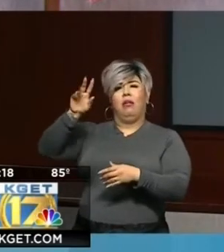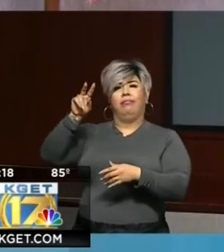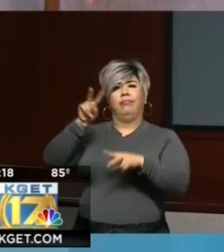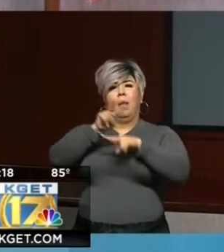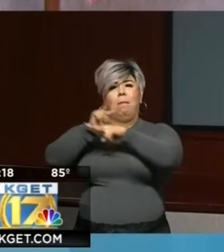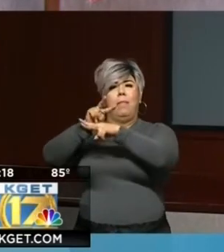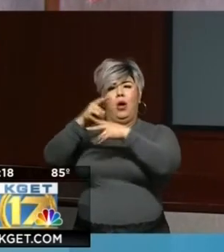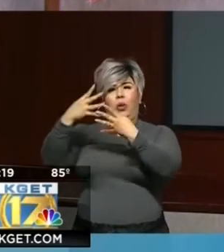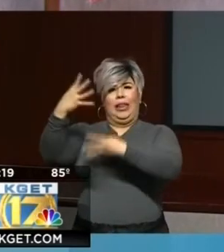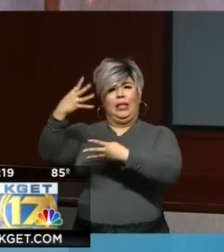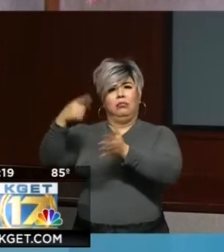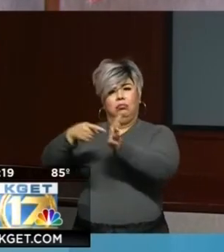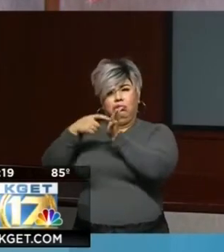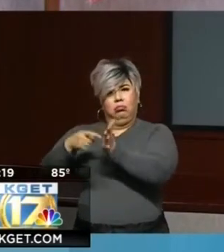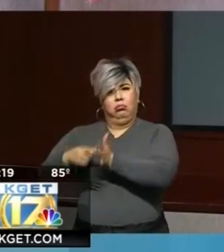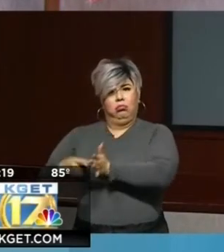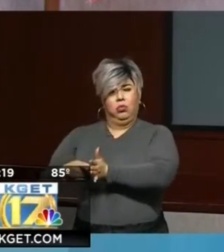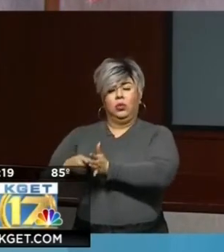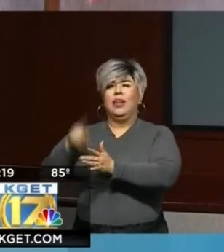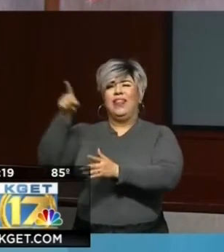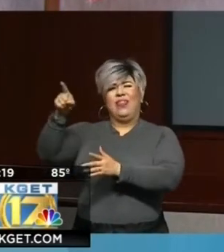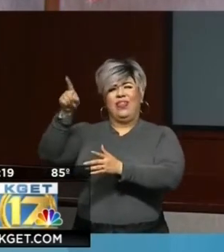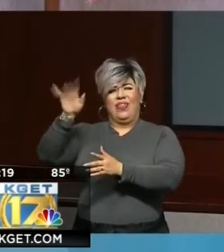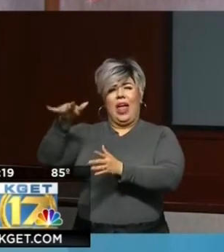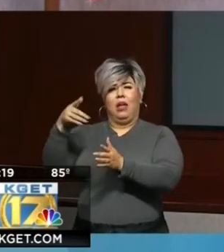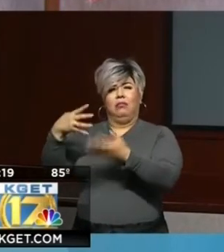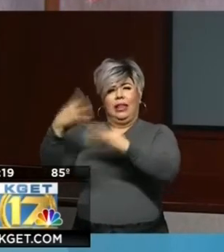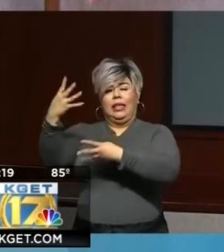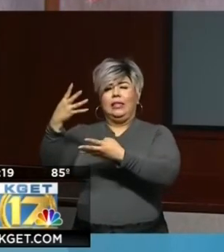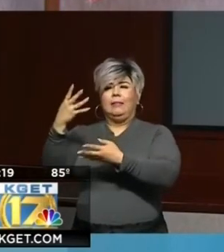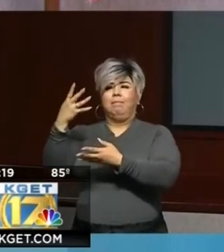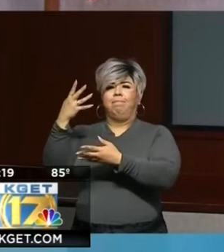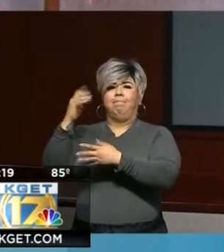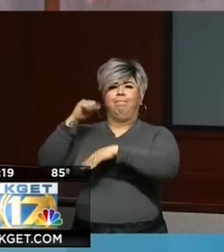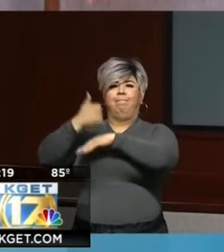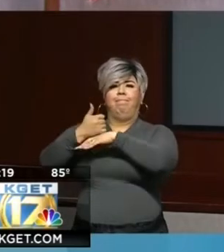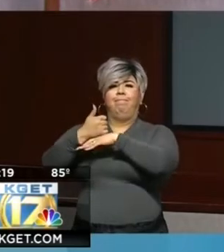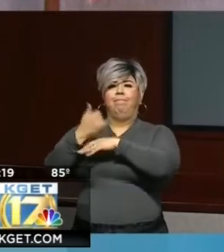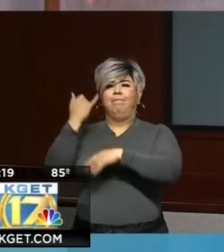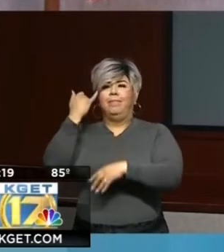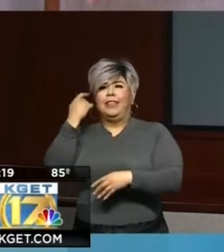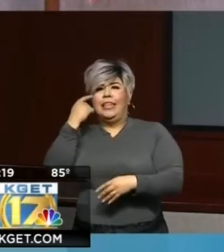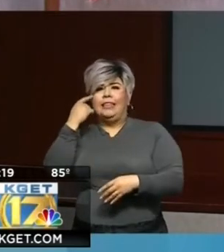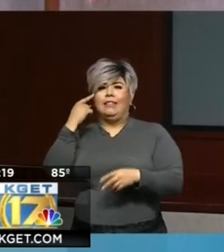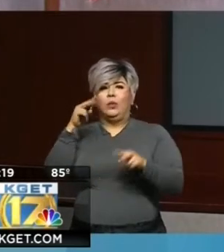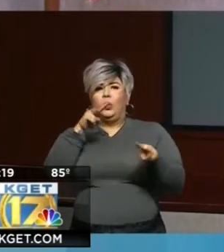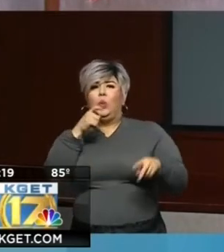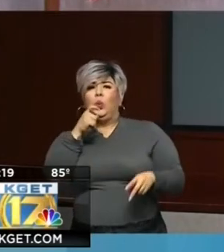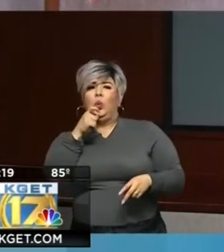THINK THE STATE IS USING THE MONITORING LIST AS AN INDICATE MONITORING LIST AS AN INDICATOR